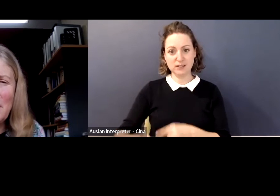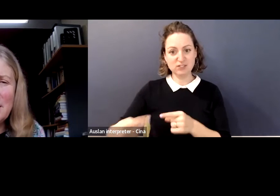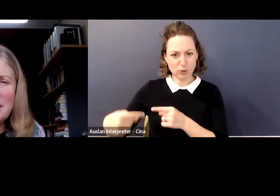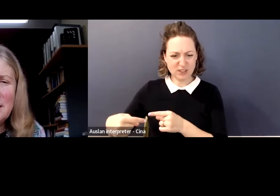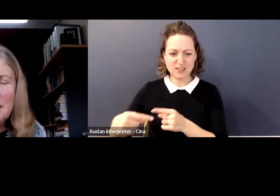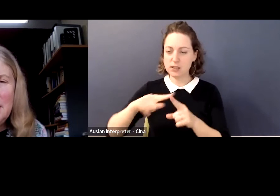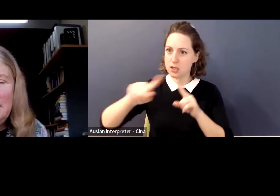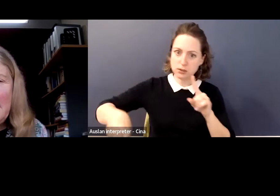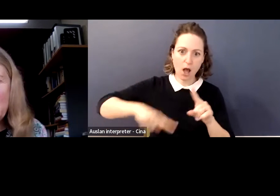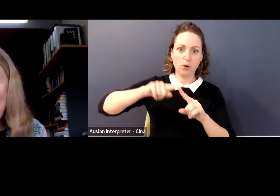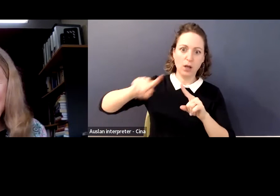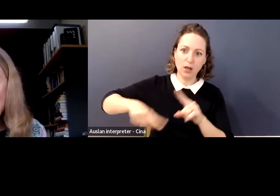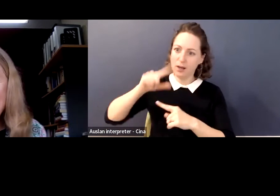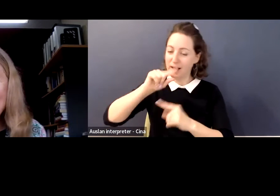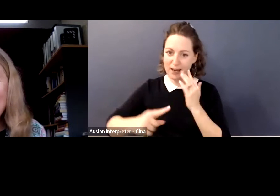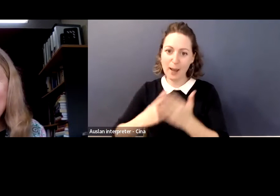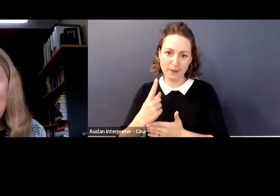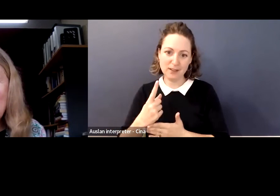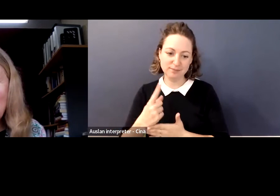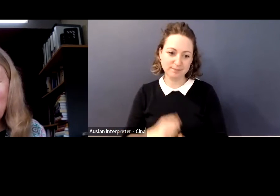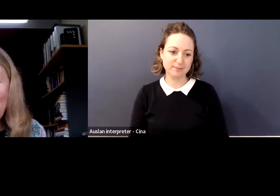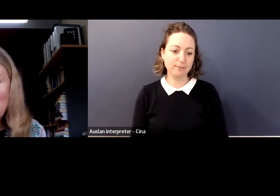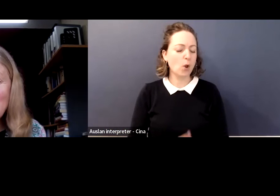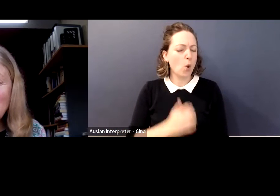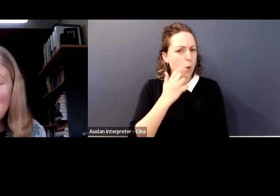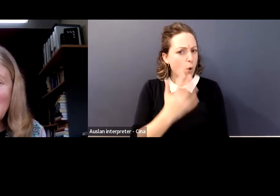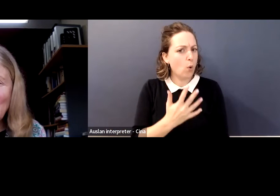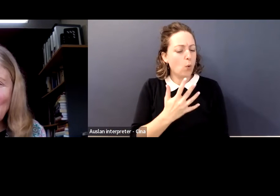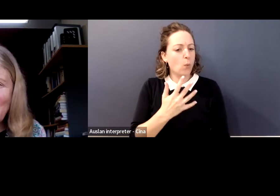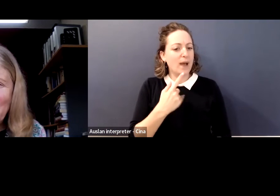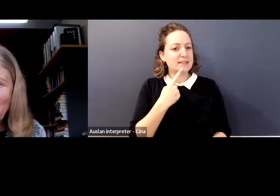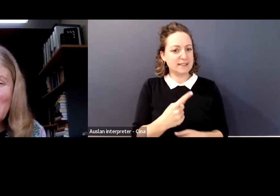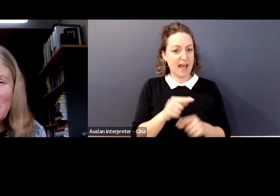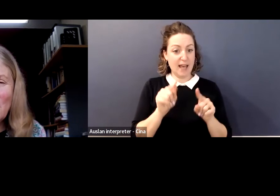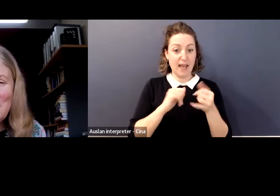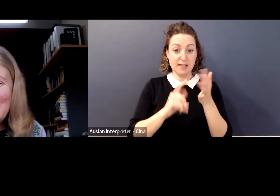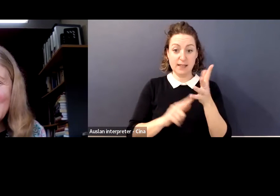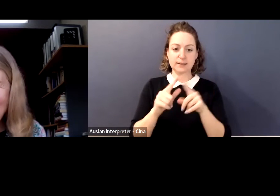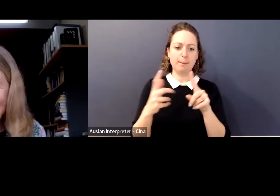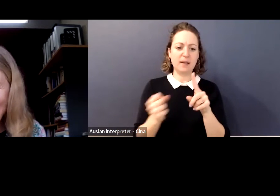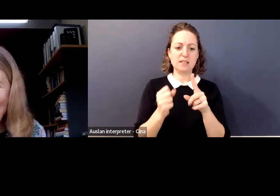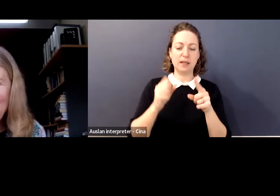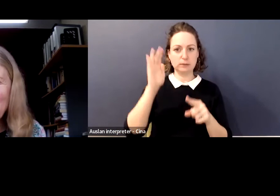place. We always would suggest that they are persistent and enduring. There is no easy cure